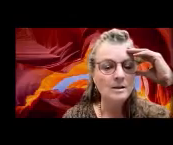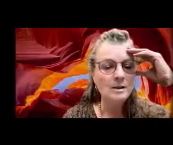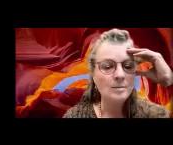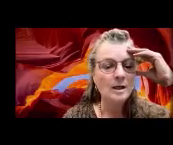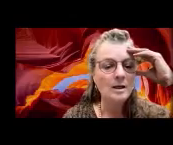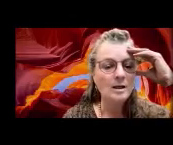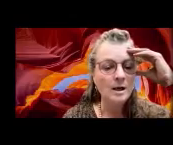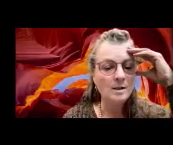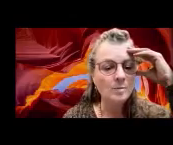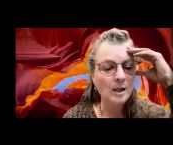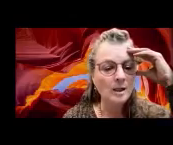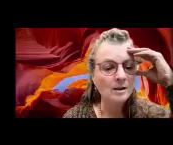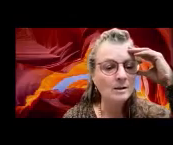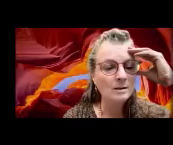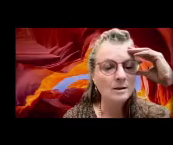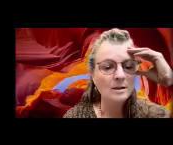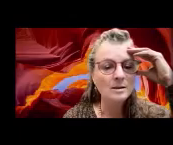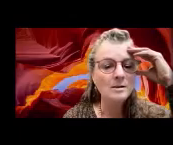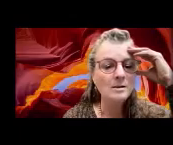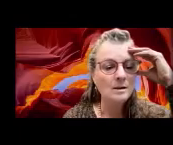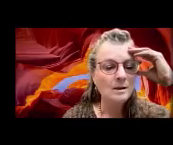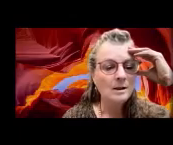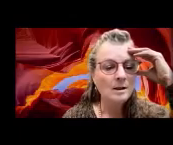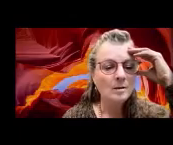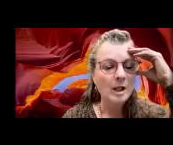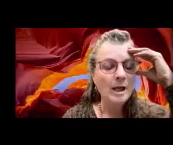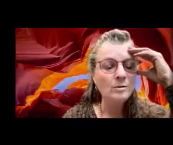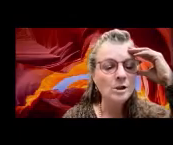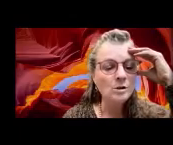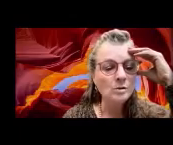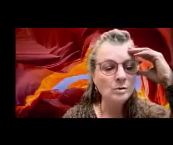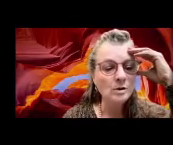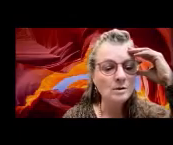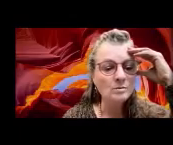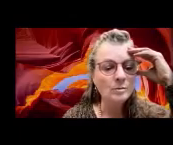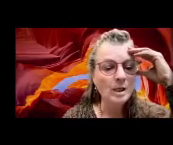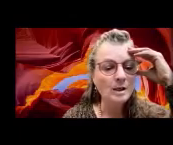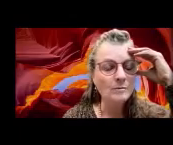Hispanic and not Hispanic kids language use repetitive